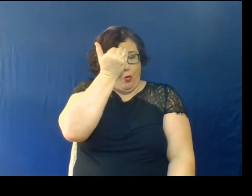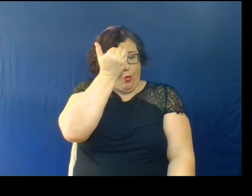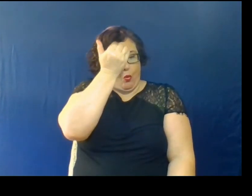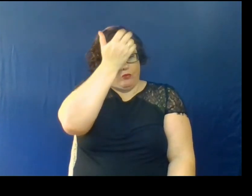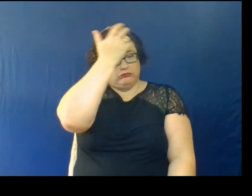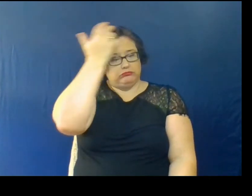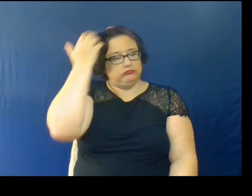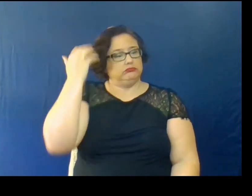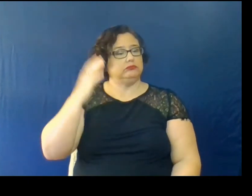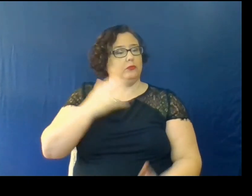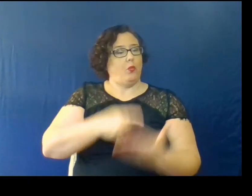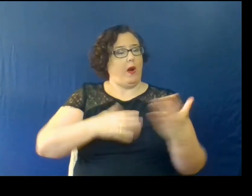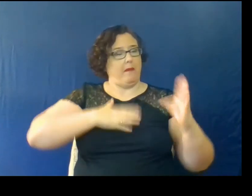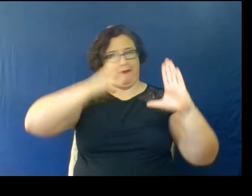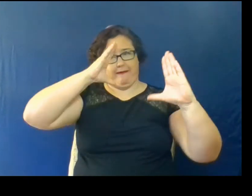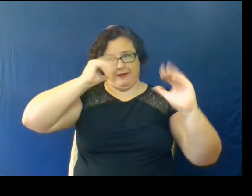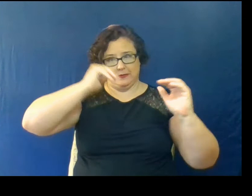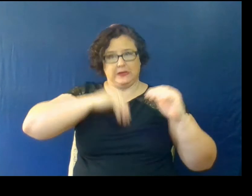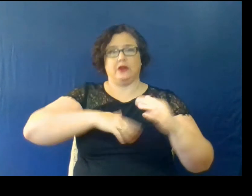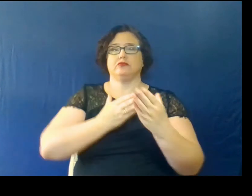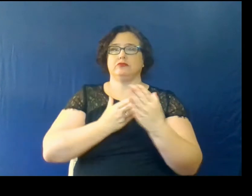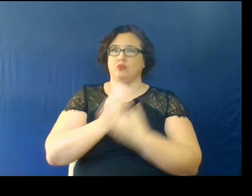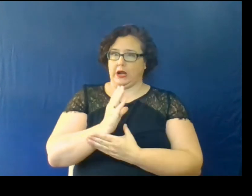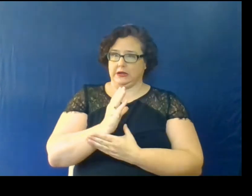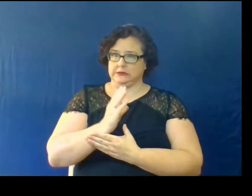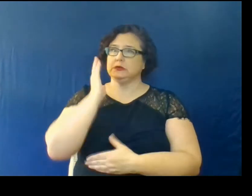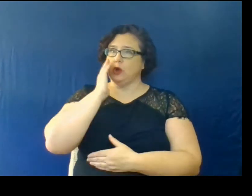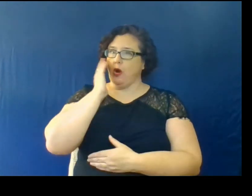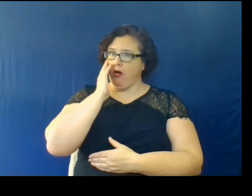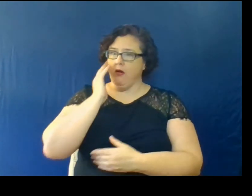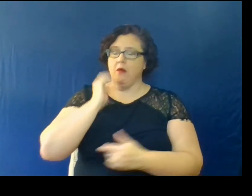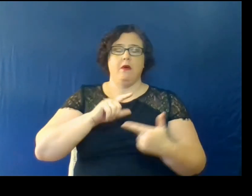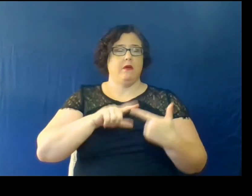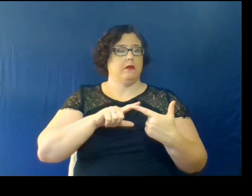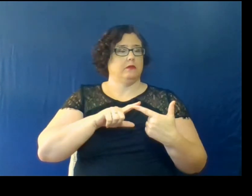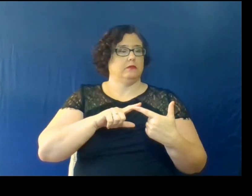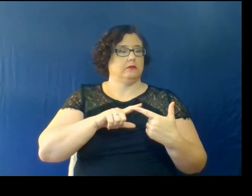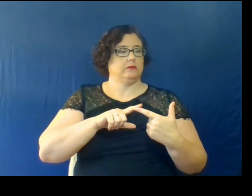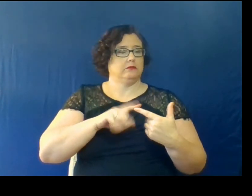your expectations are and what your rights are, probably go in with the numbers that you need